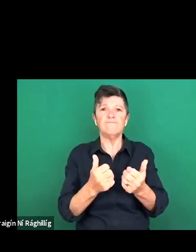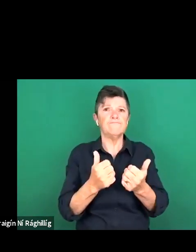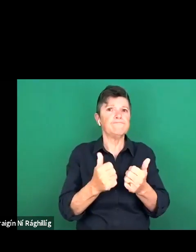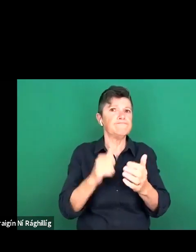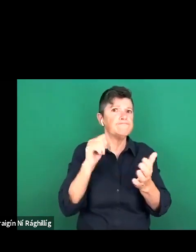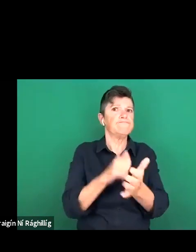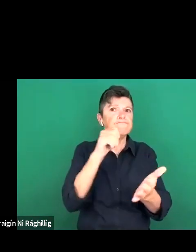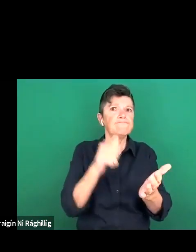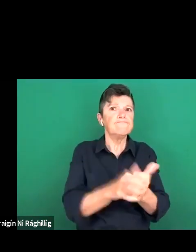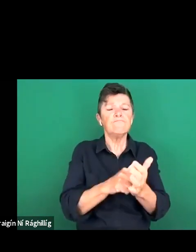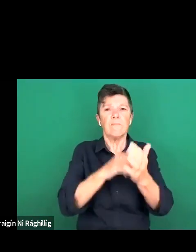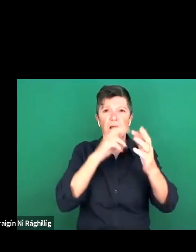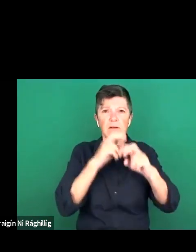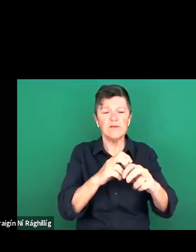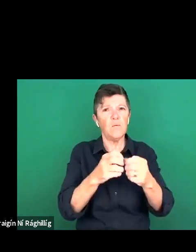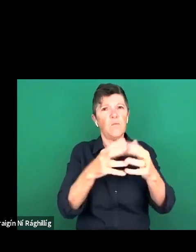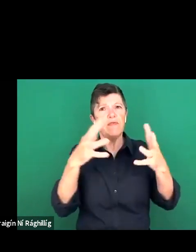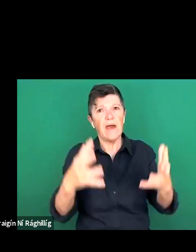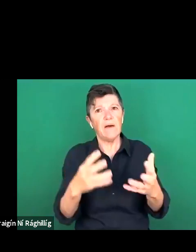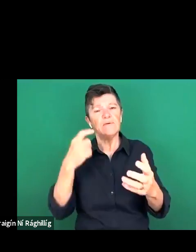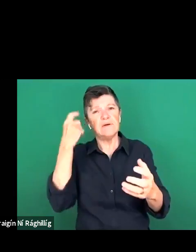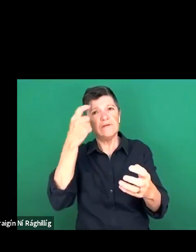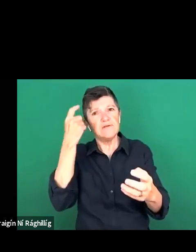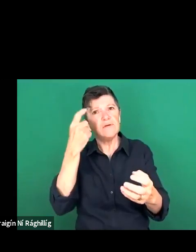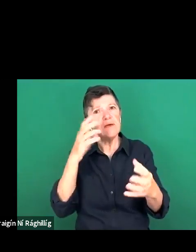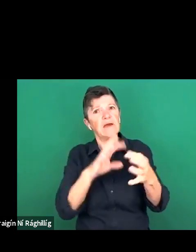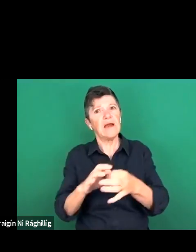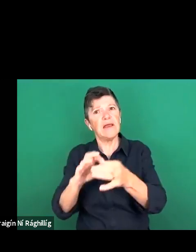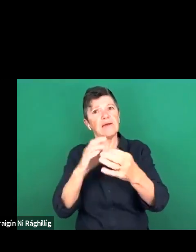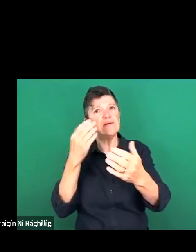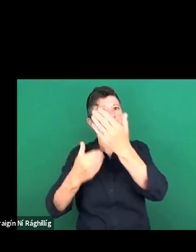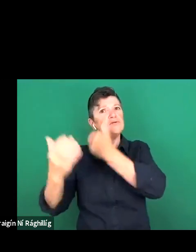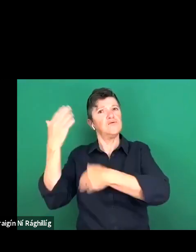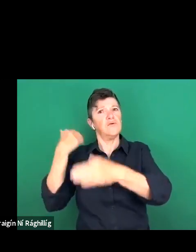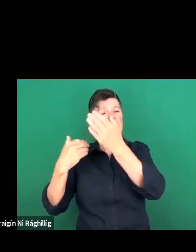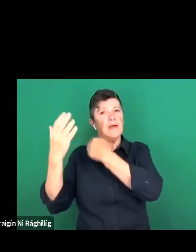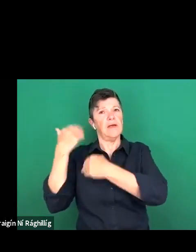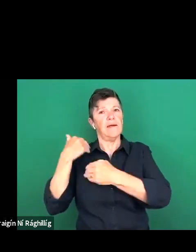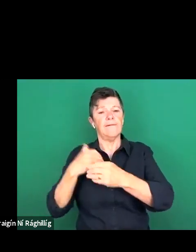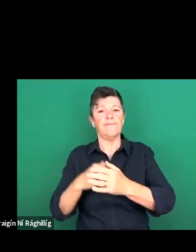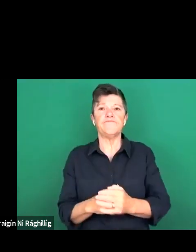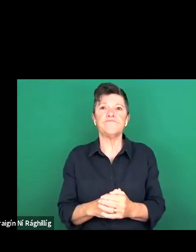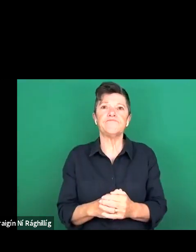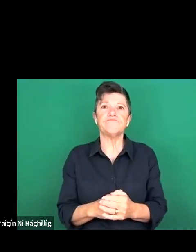immediate inequalities consequent of these actions went to